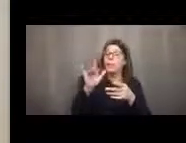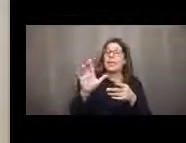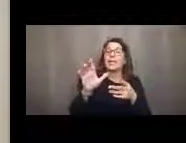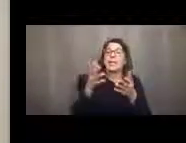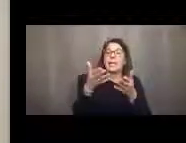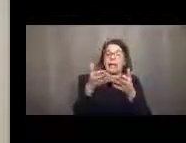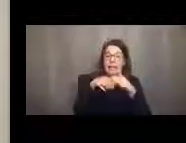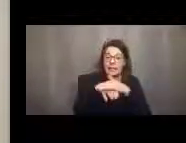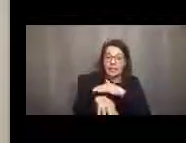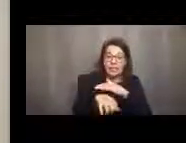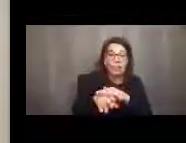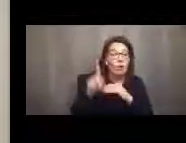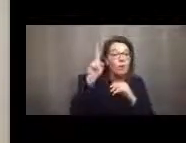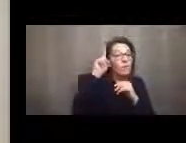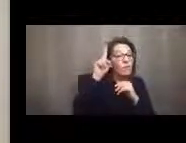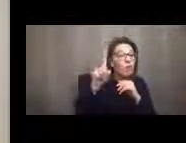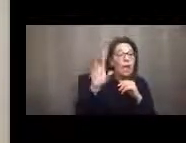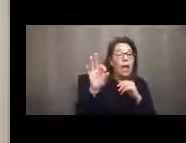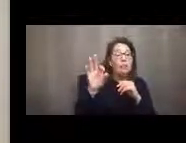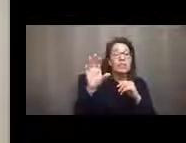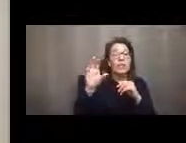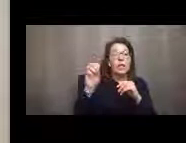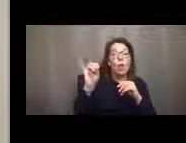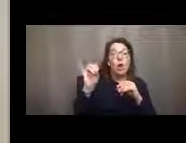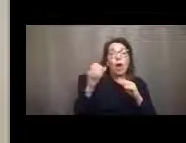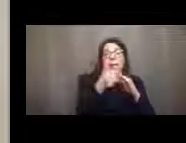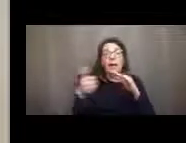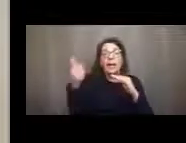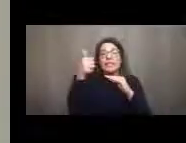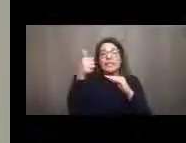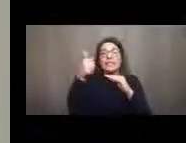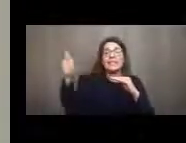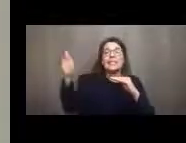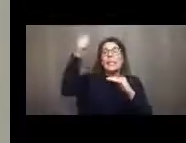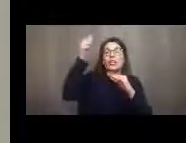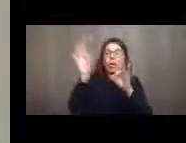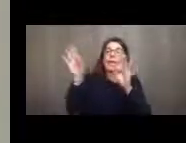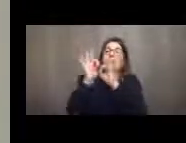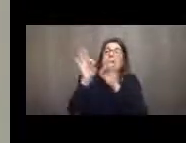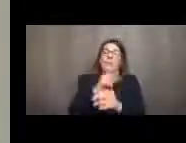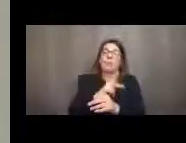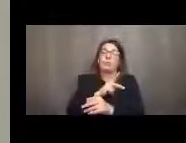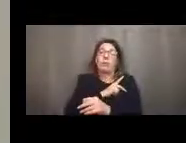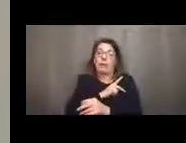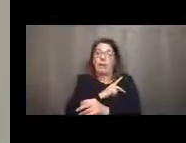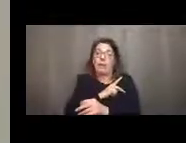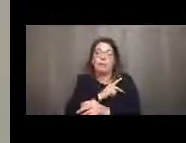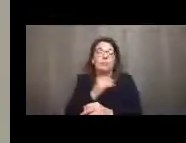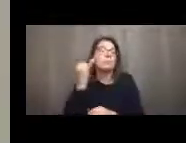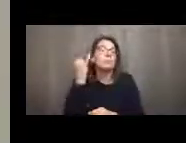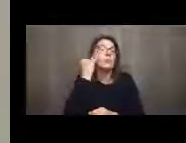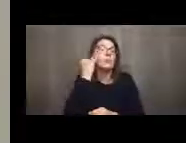that are held by senior/key personnel. So, if you had three people working on the grant